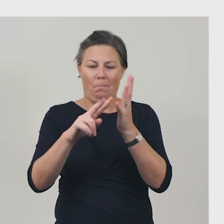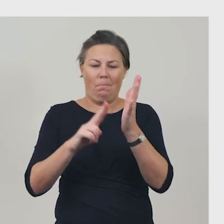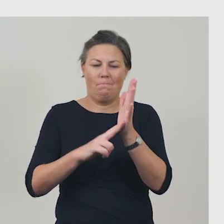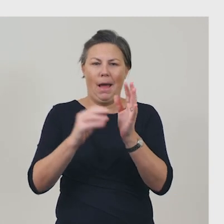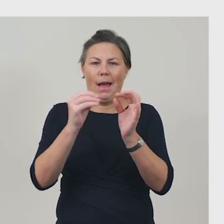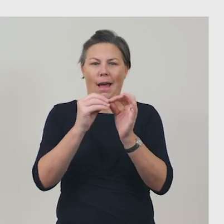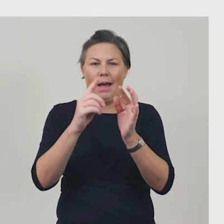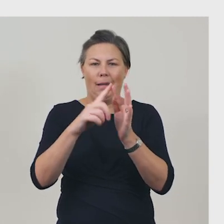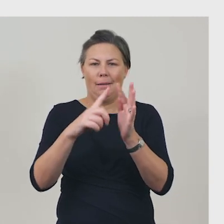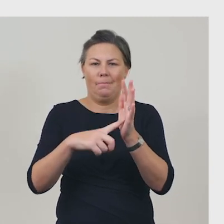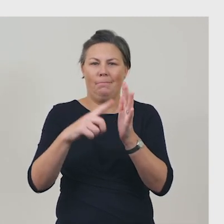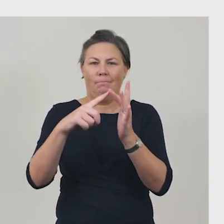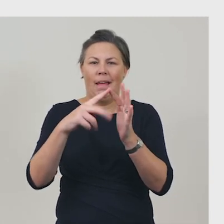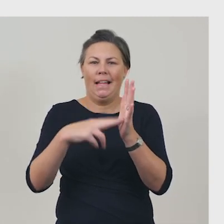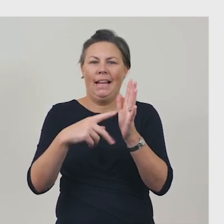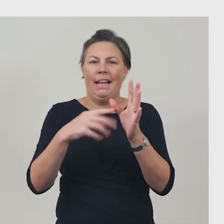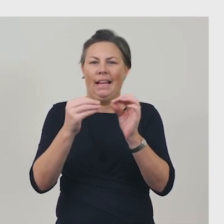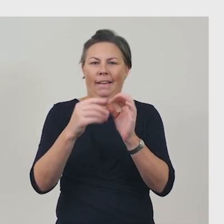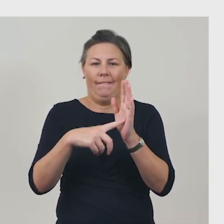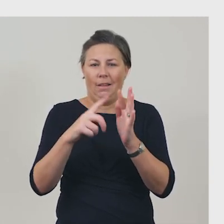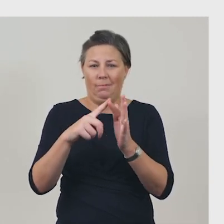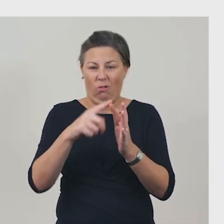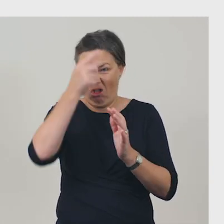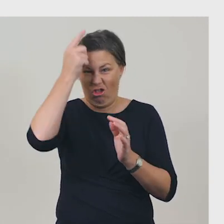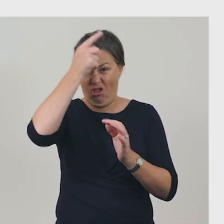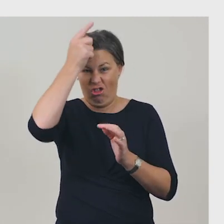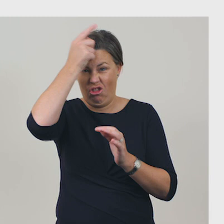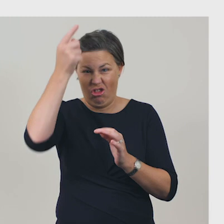It’s a word game where you score points for making puns.